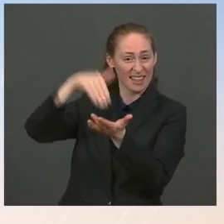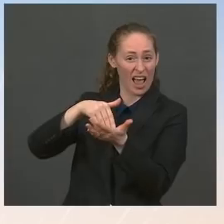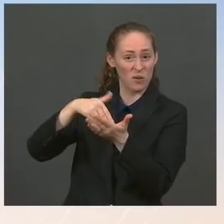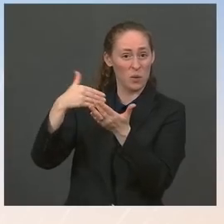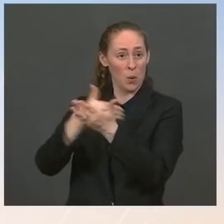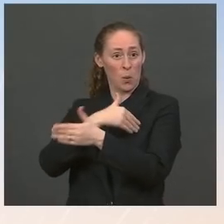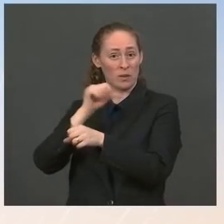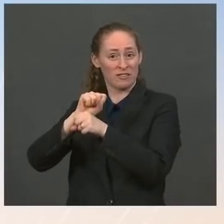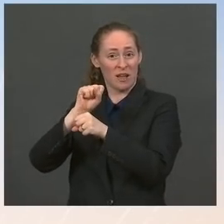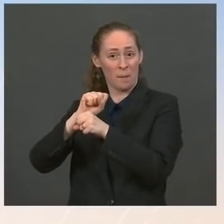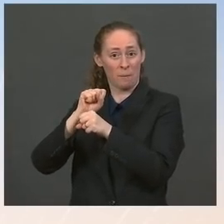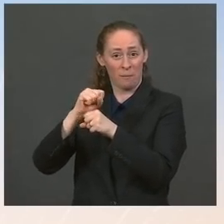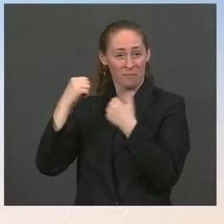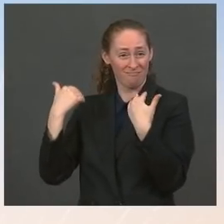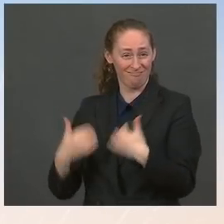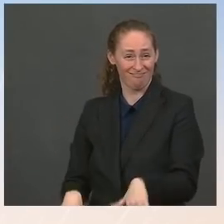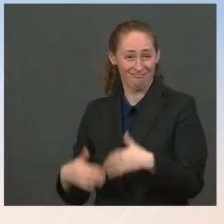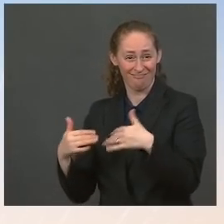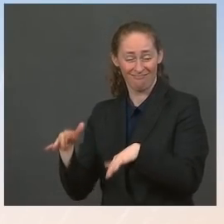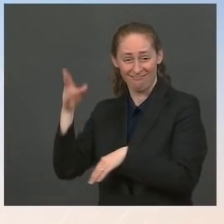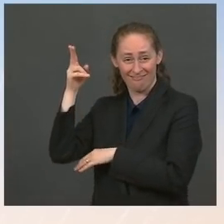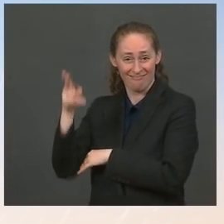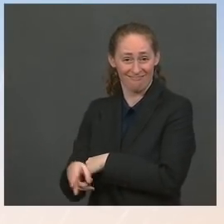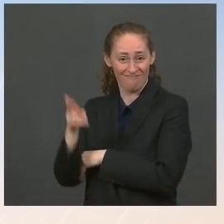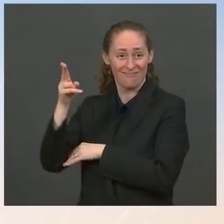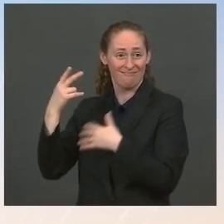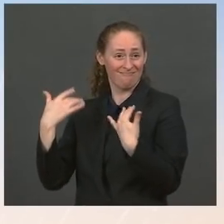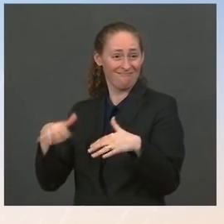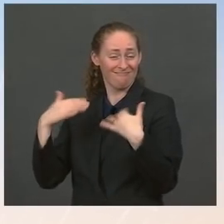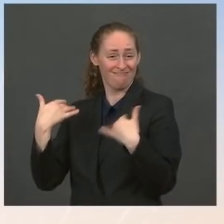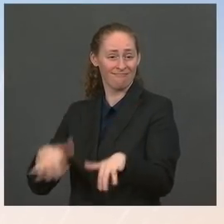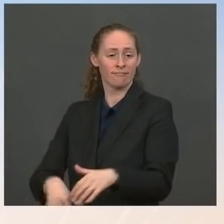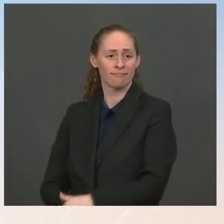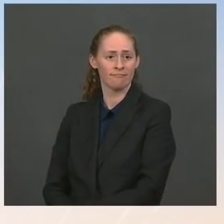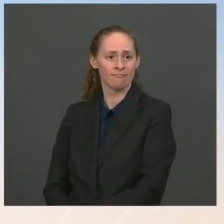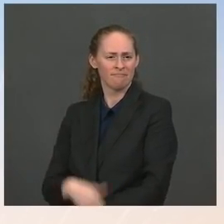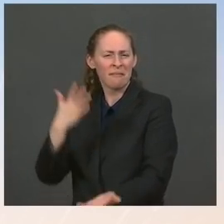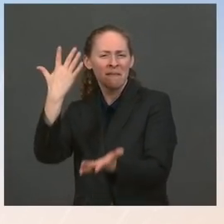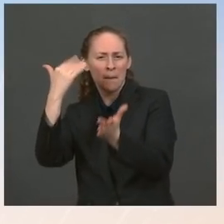5.6 million jobs; 531,000 jobs just last month.